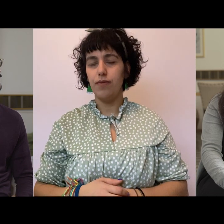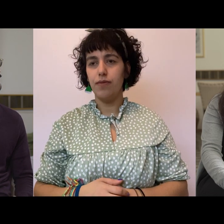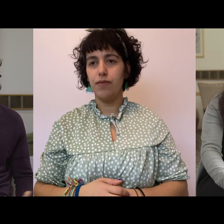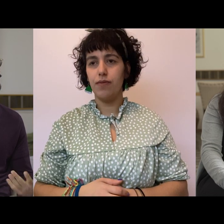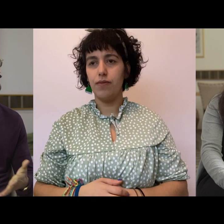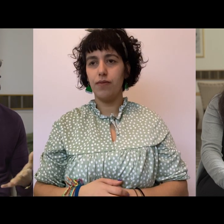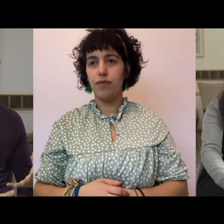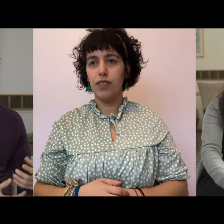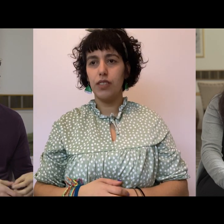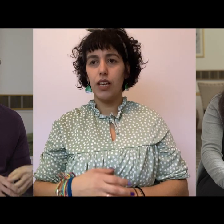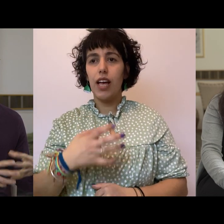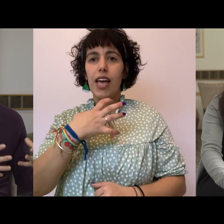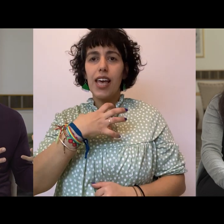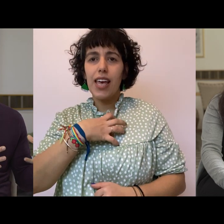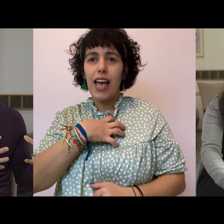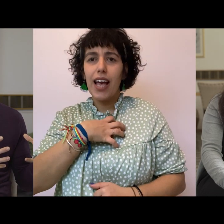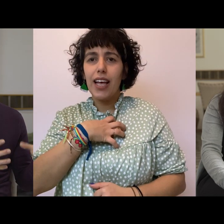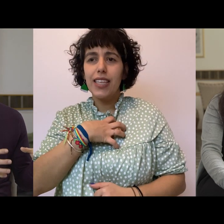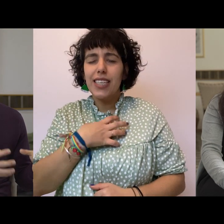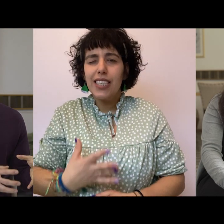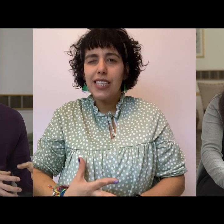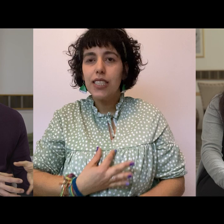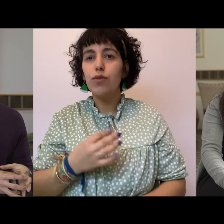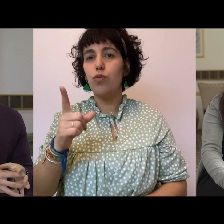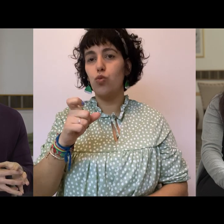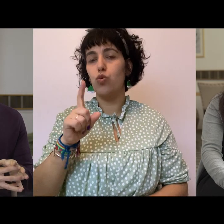In the previous one I mentioned, so it's already in the family,